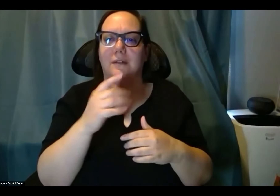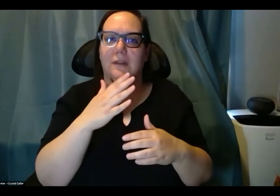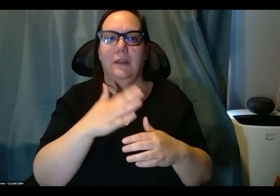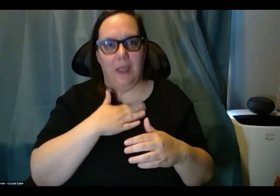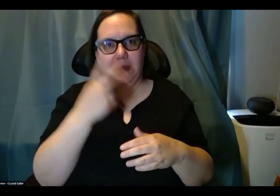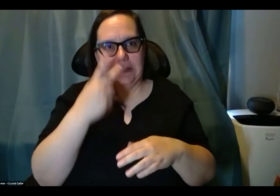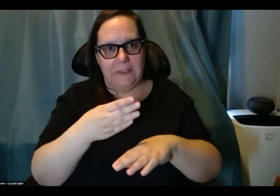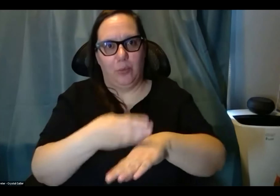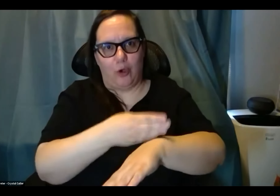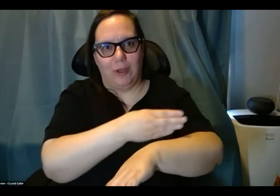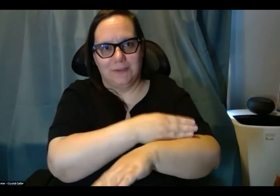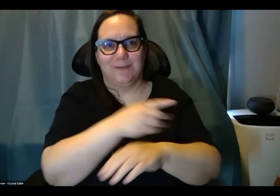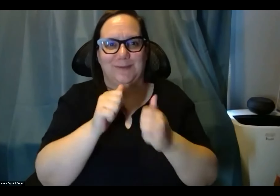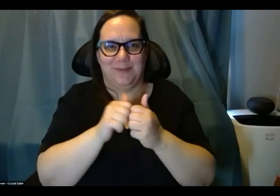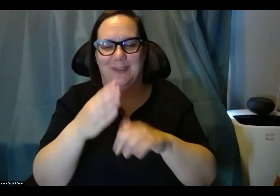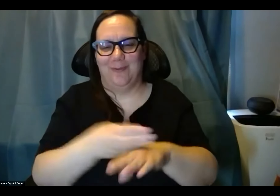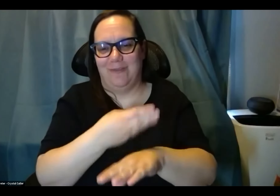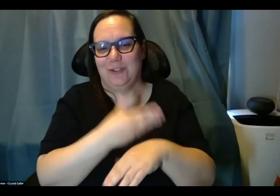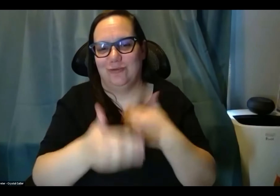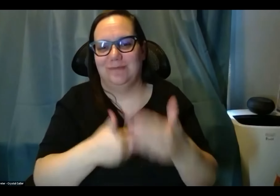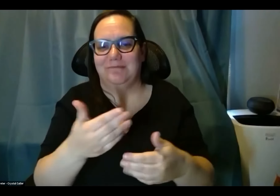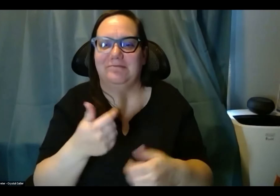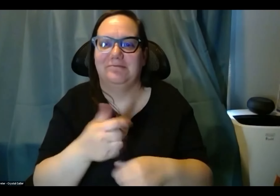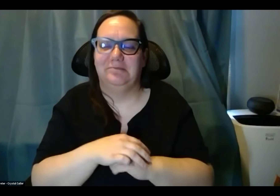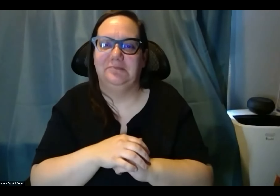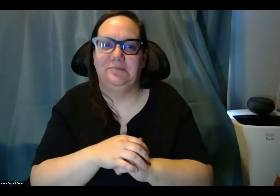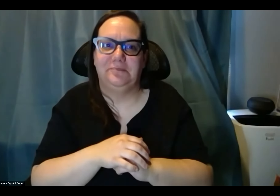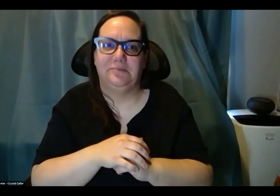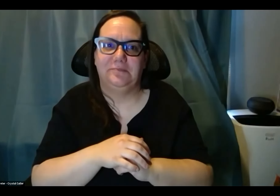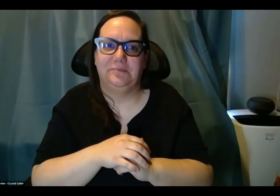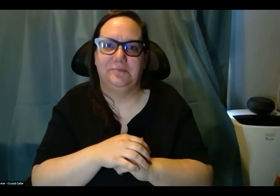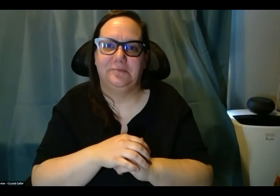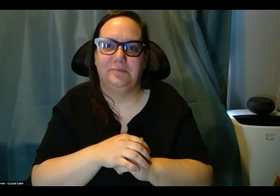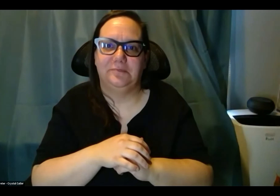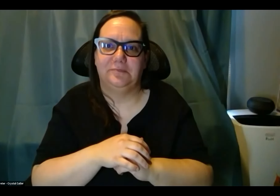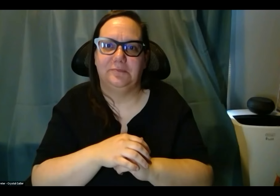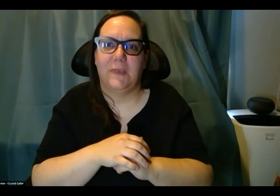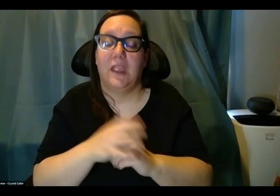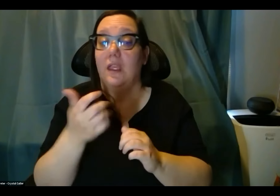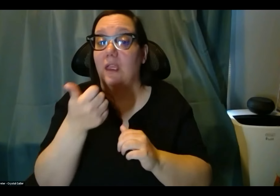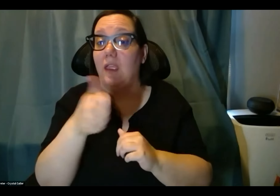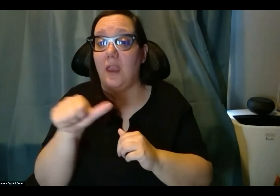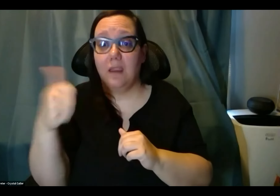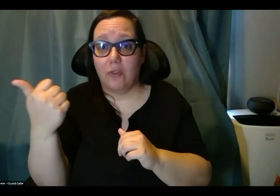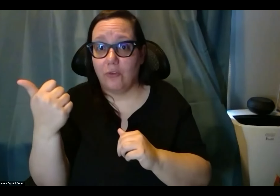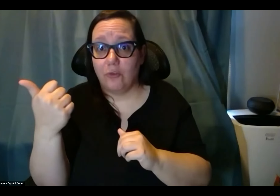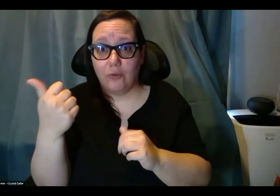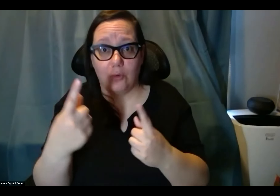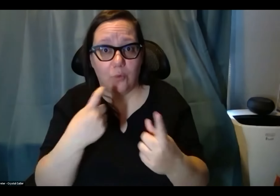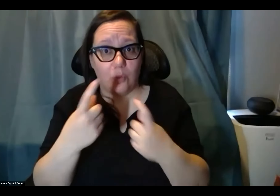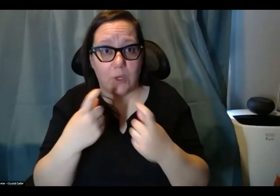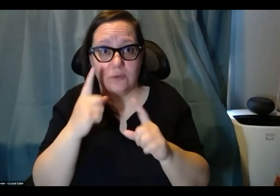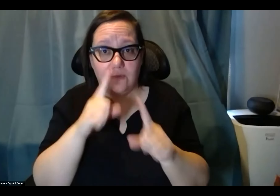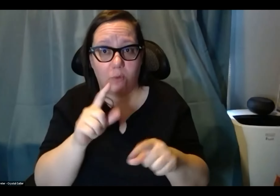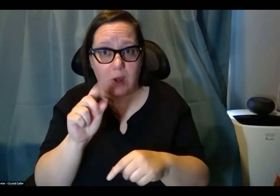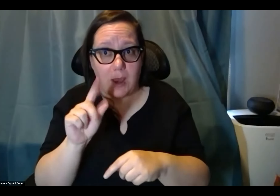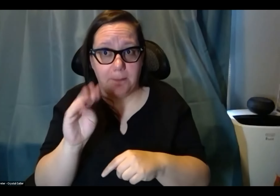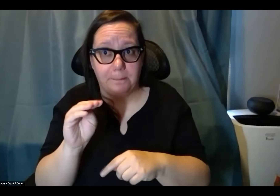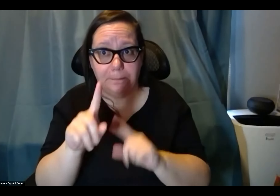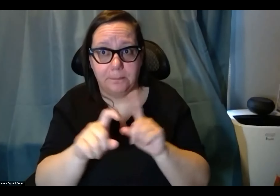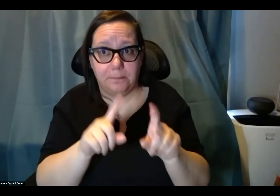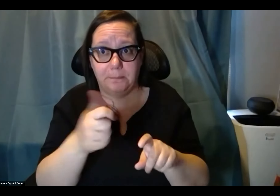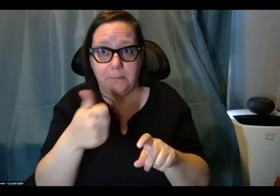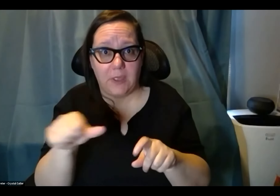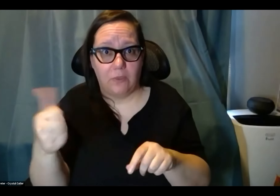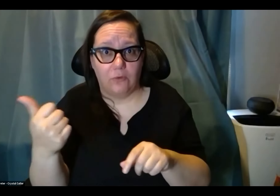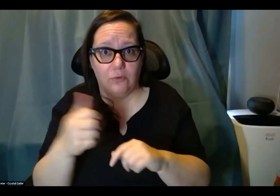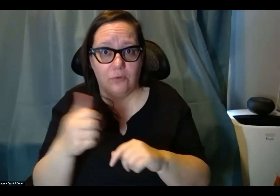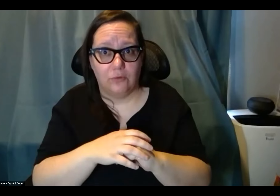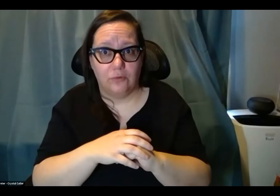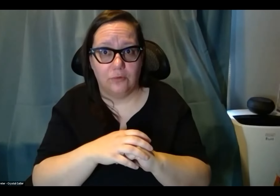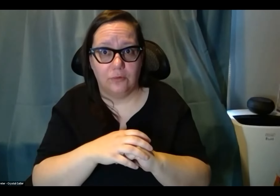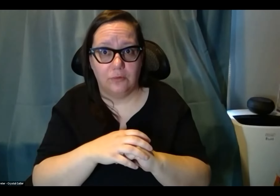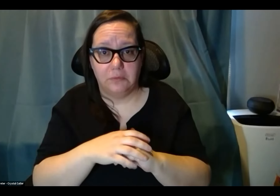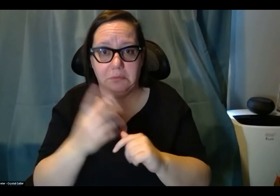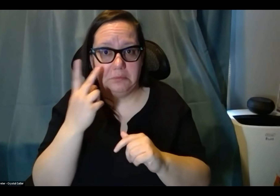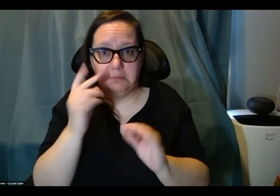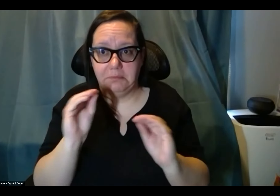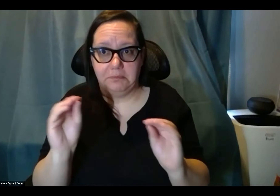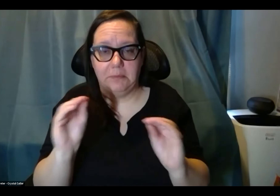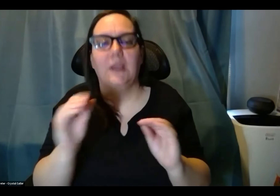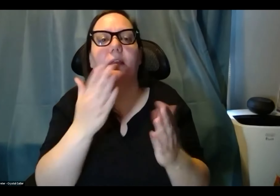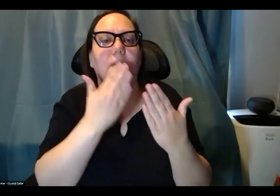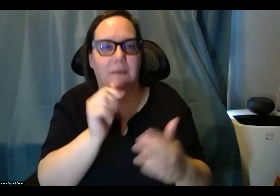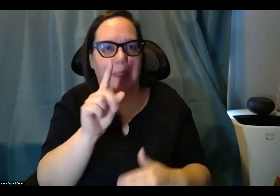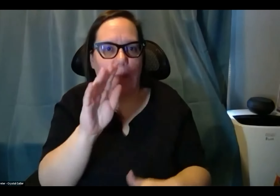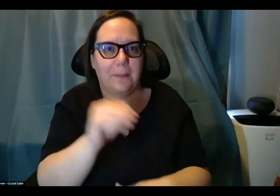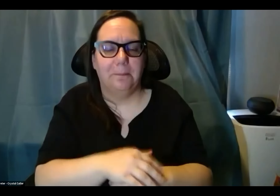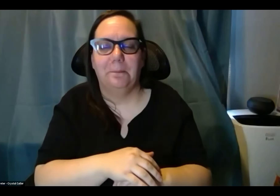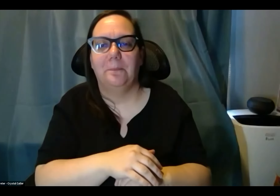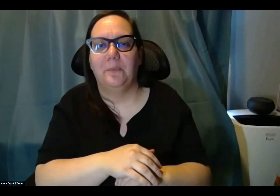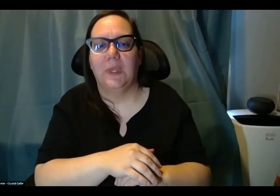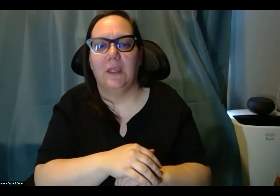made in the renovations. Any other questions for Adam? I don't see any. Thank you Adam.